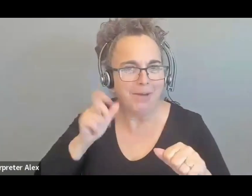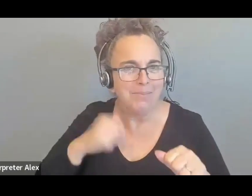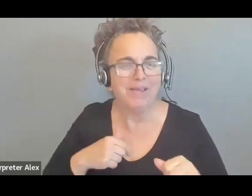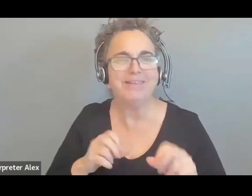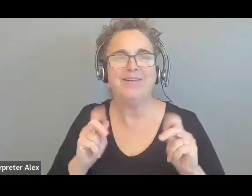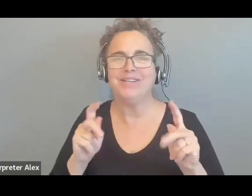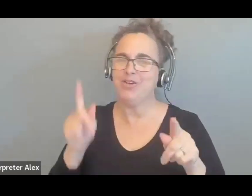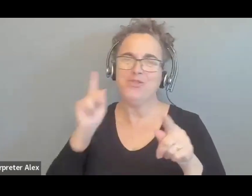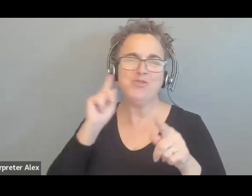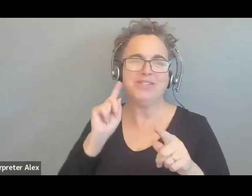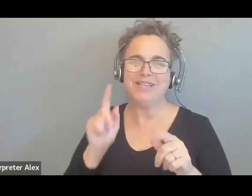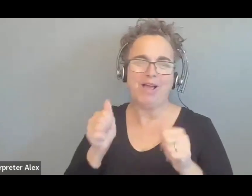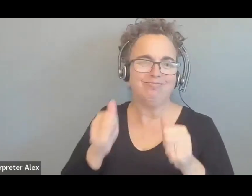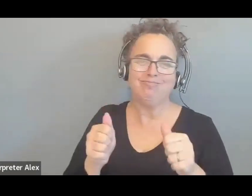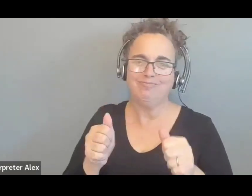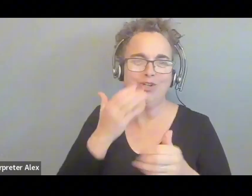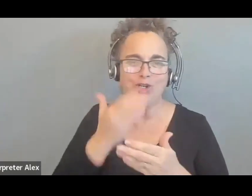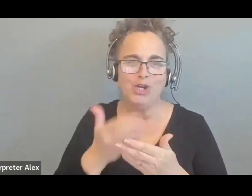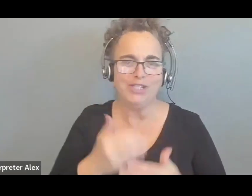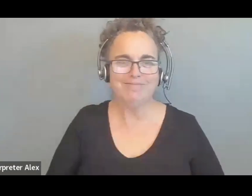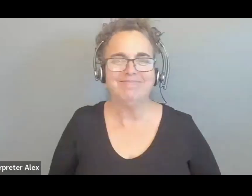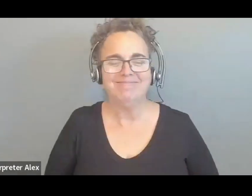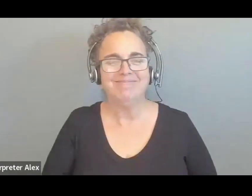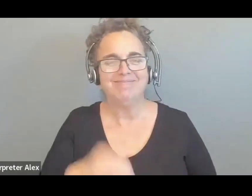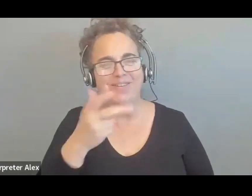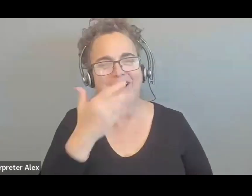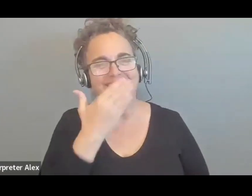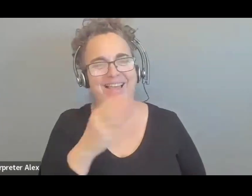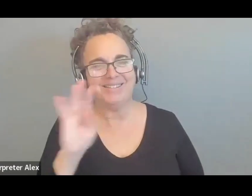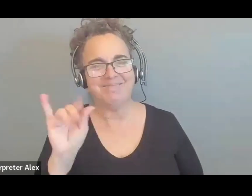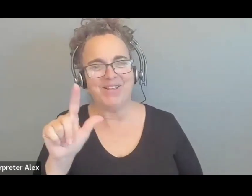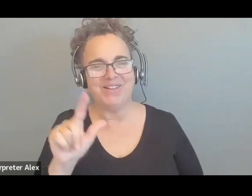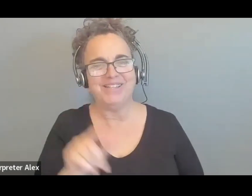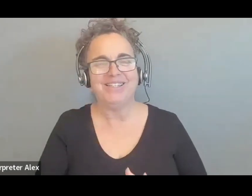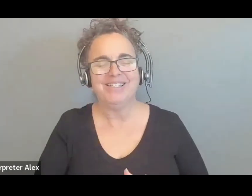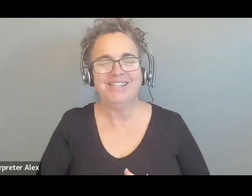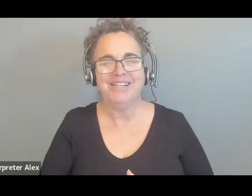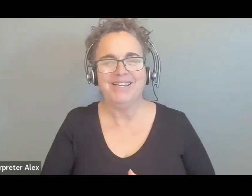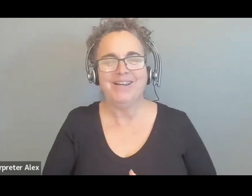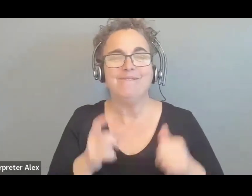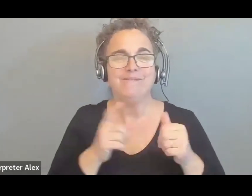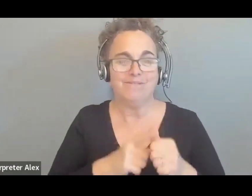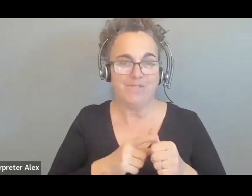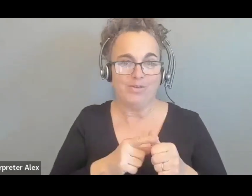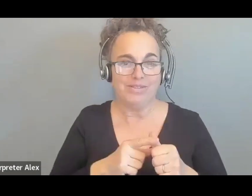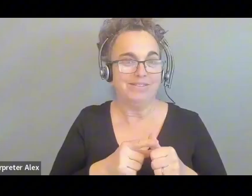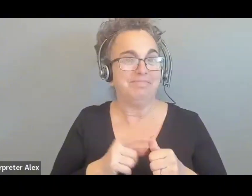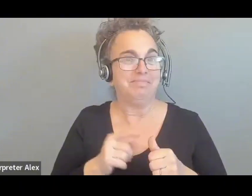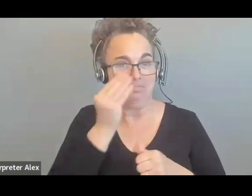You sound, you sound crystal. You're good. Thanks Bill. First, I just wanna say I'm super happy